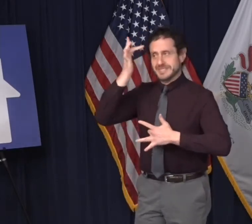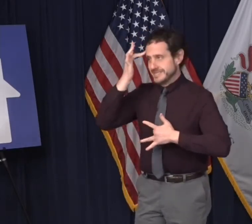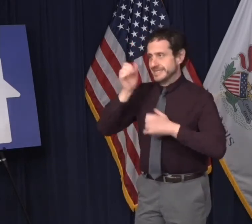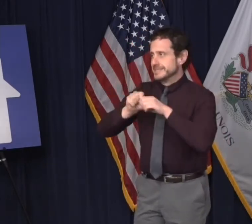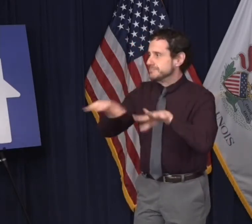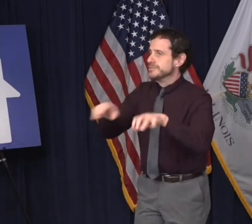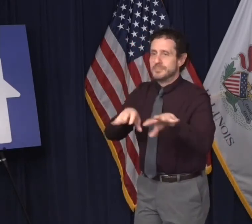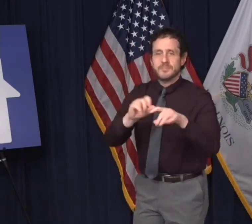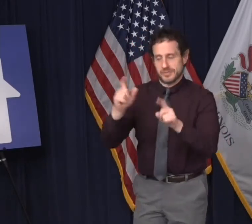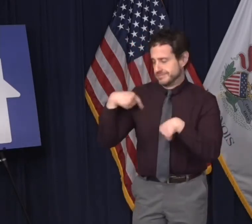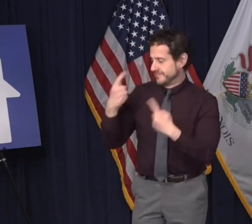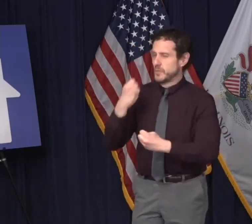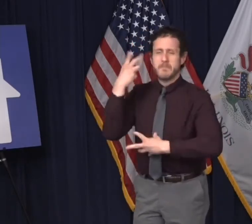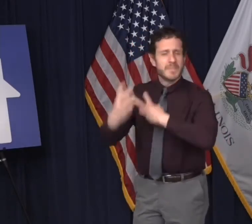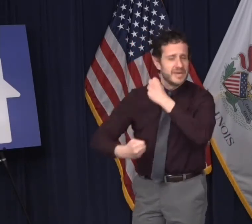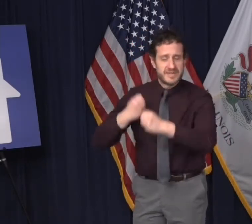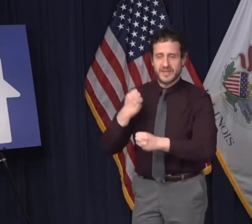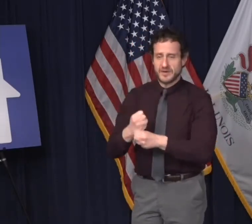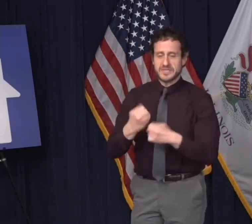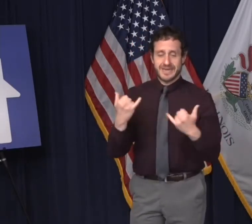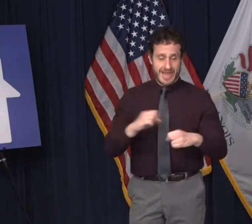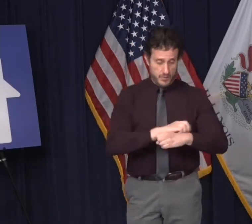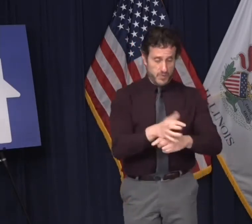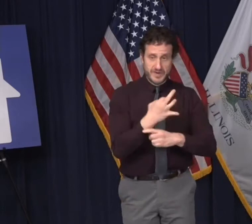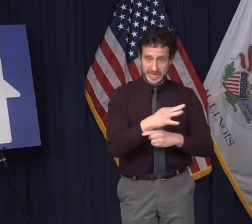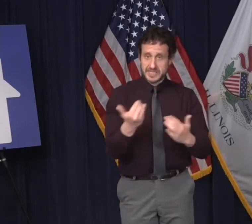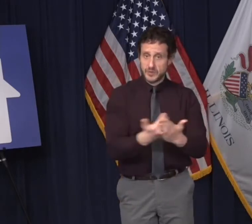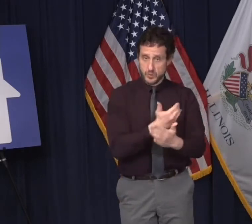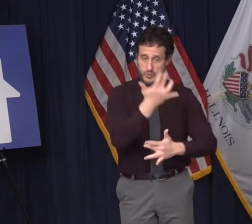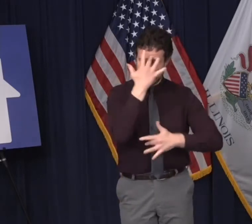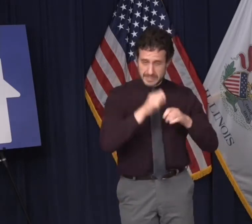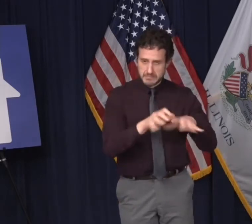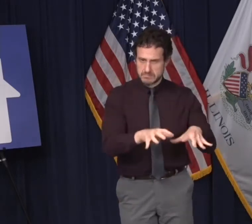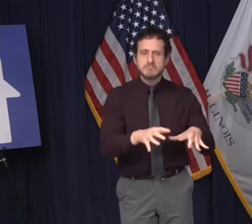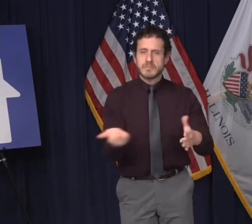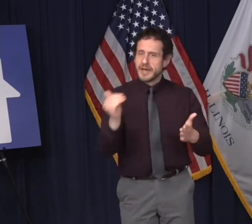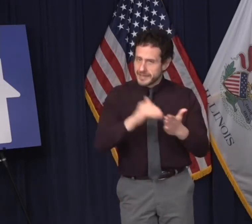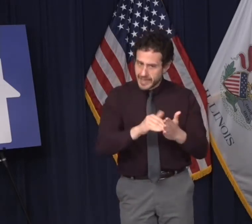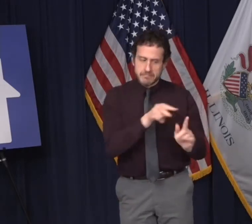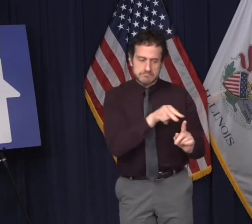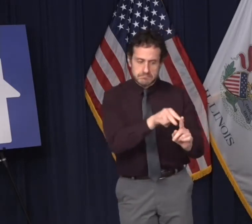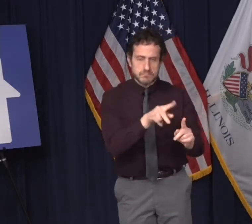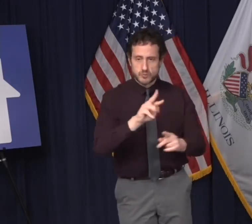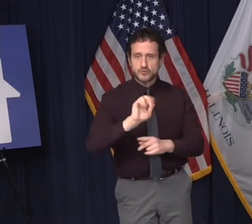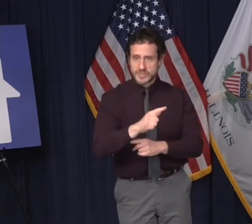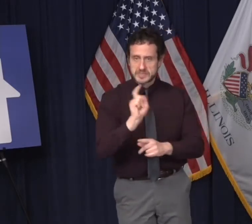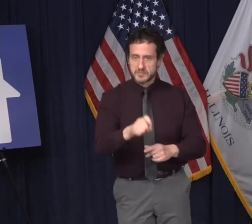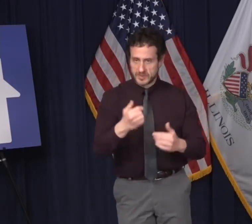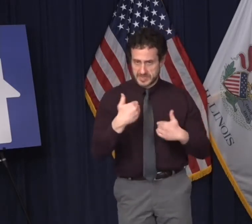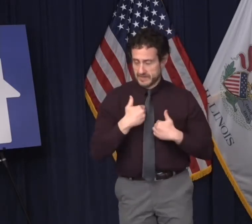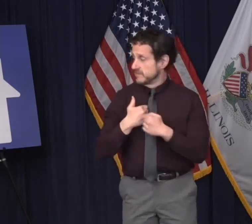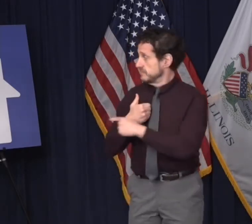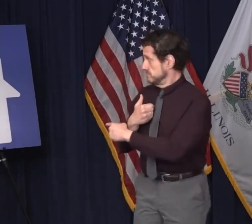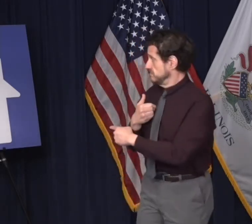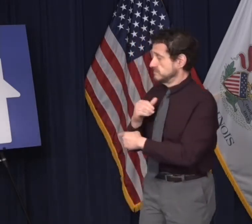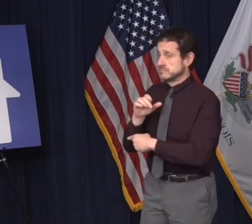EVERY PANDEMIC AND MAJOR OUTBREAK FOR MANY YEARS. IN FACT, THAT'S WHY DR. DUFFIS